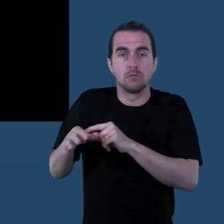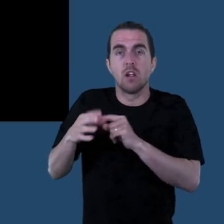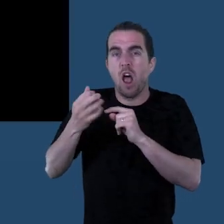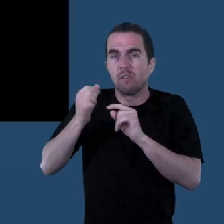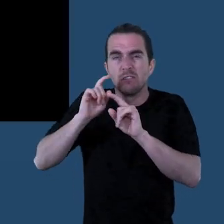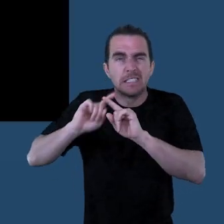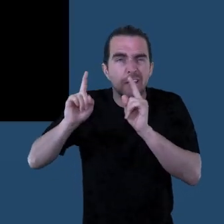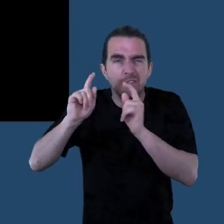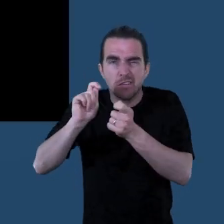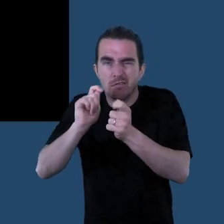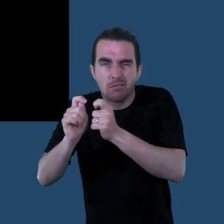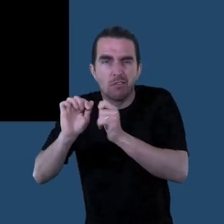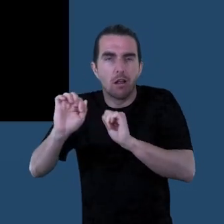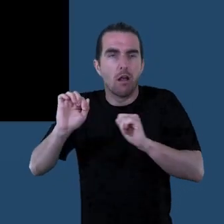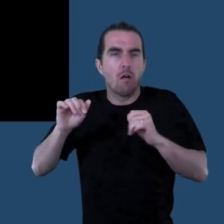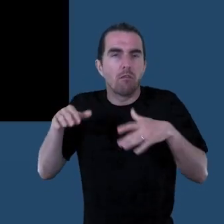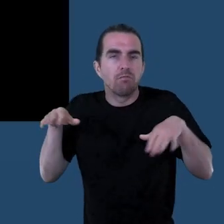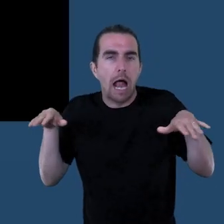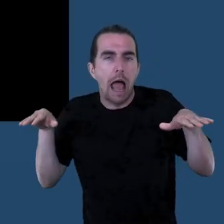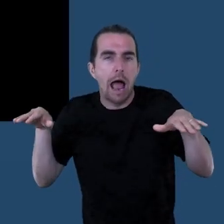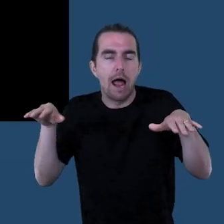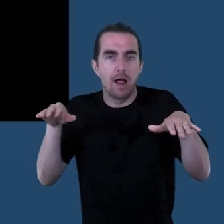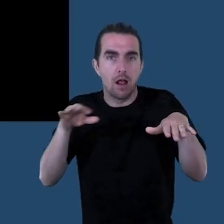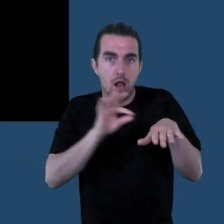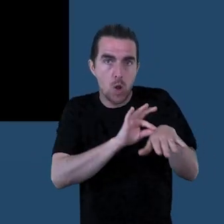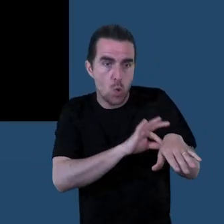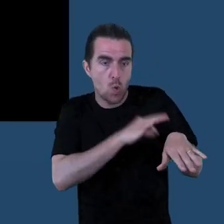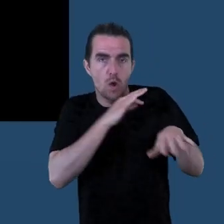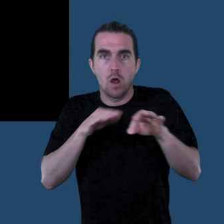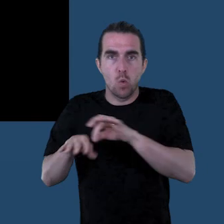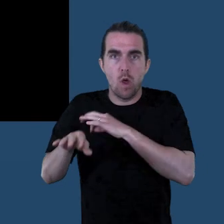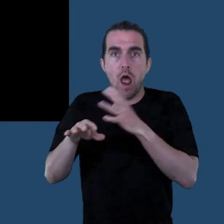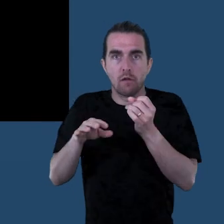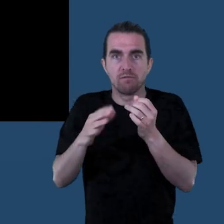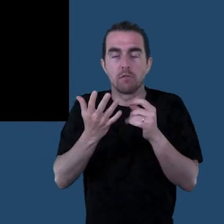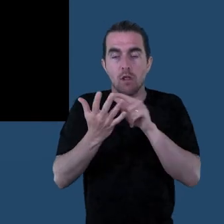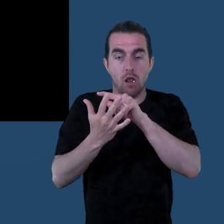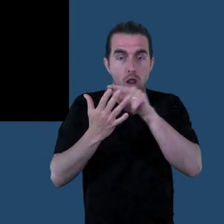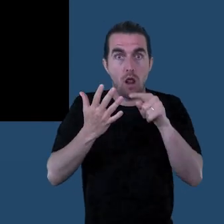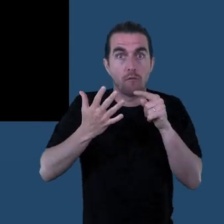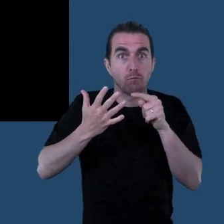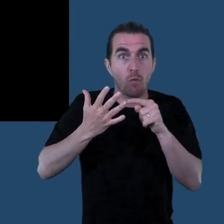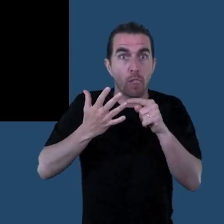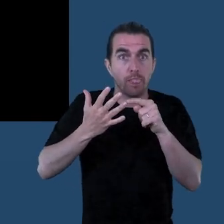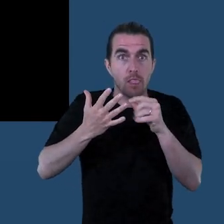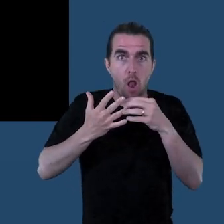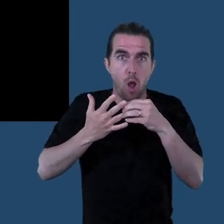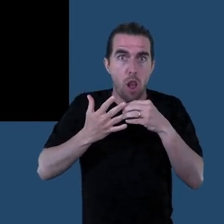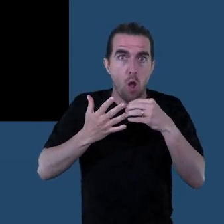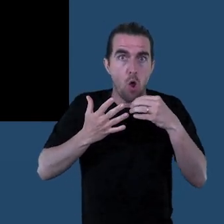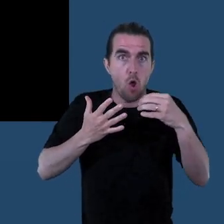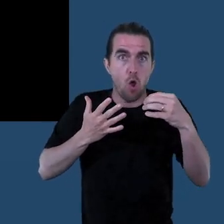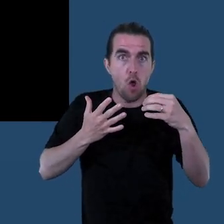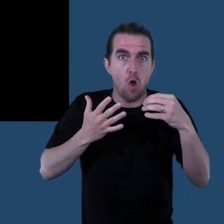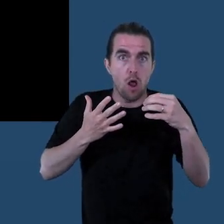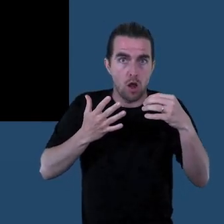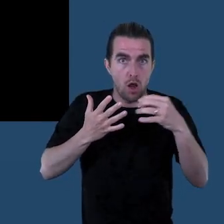The other adaptation that they have for flying is this really, really long fourth finger, which you can see,